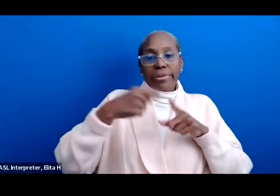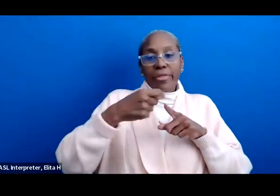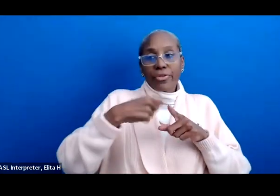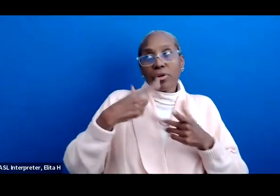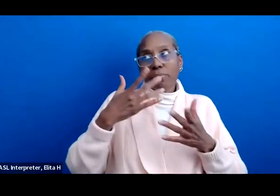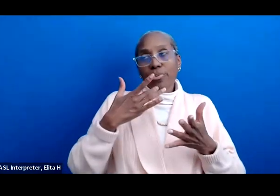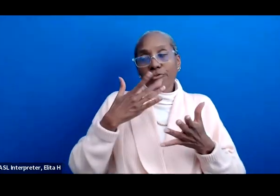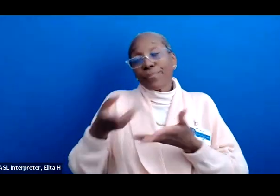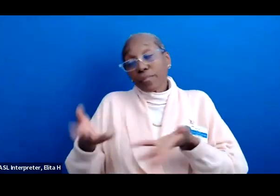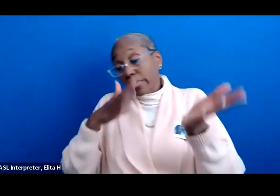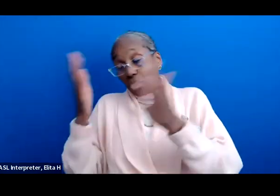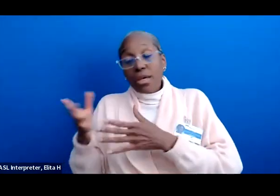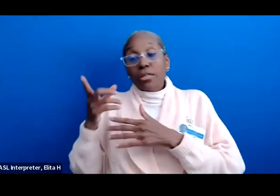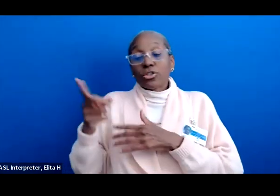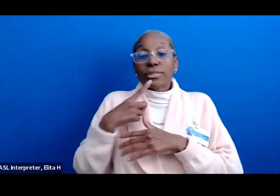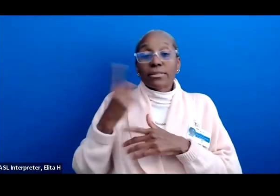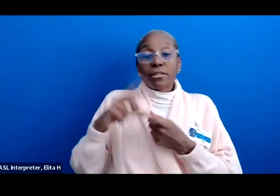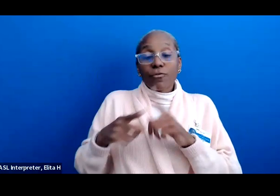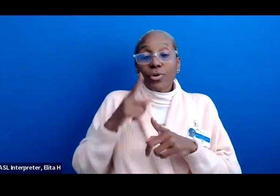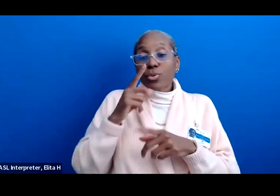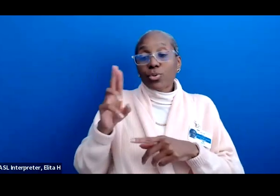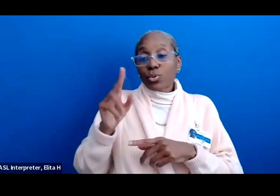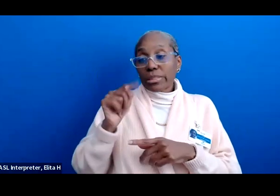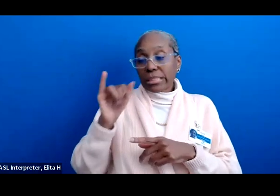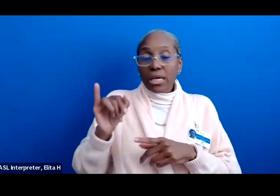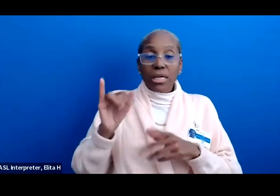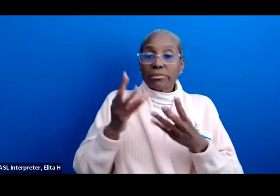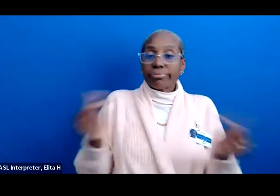She said that she had a friend that had UTIs that all disappeared after the surgery.